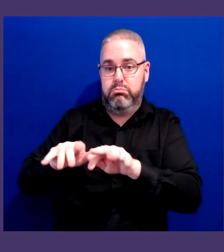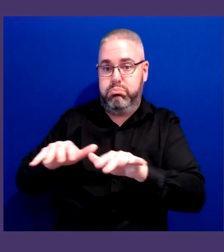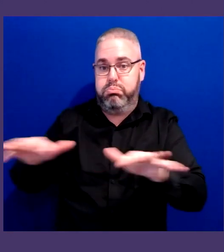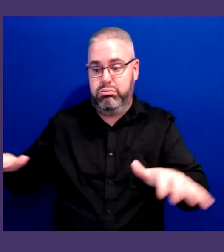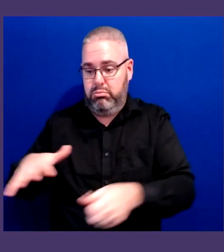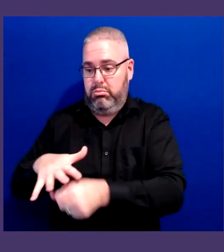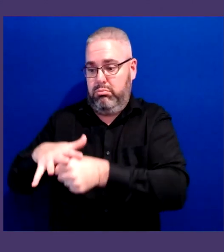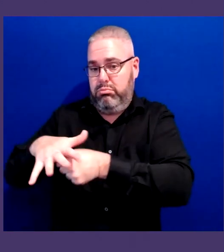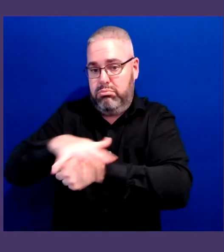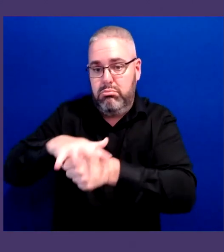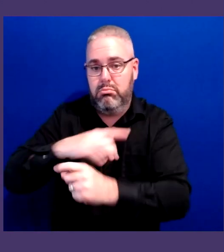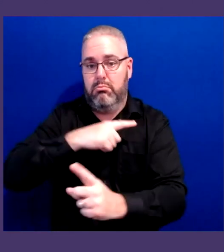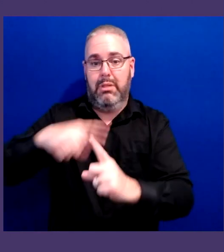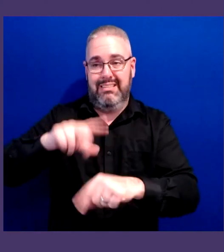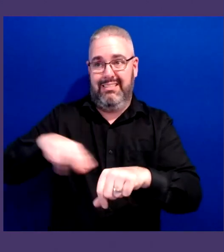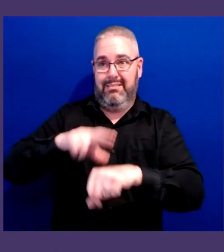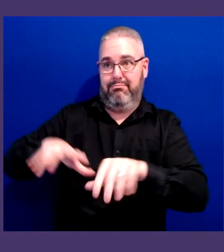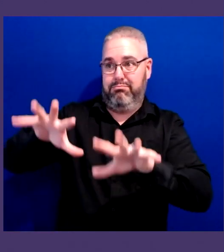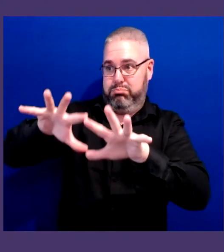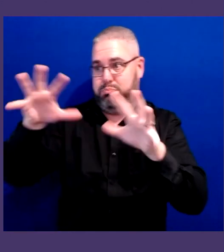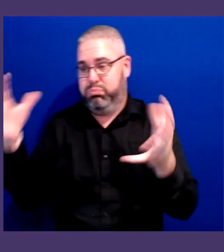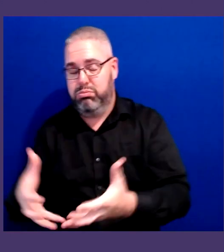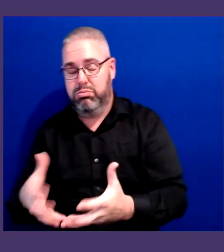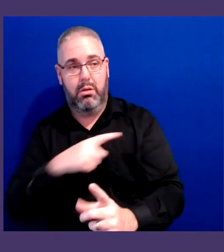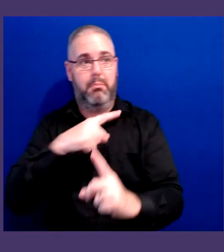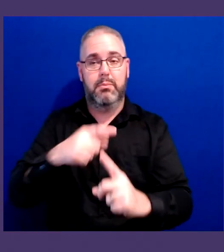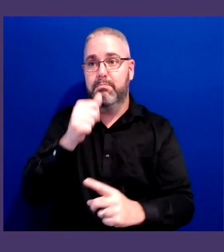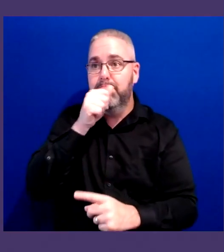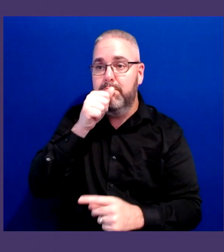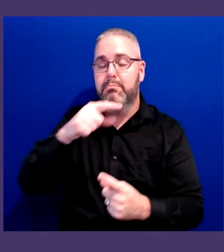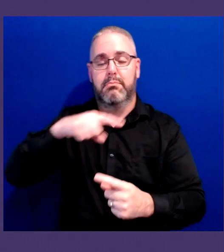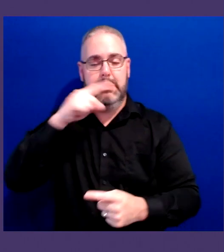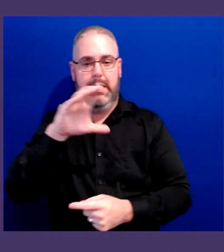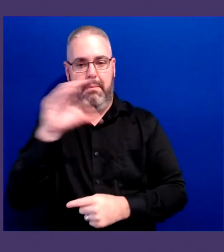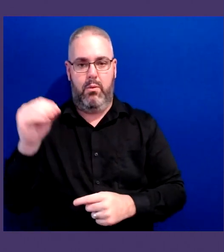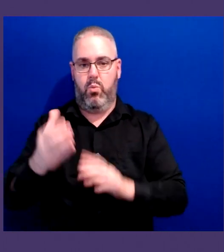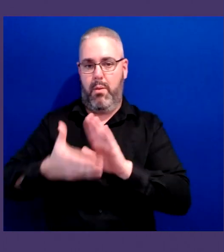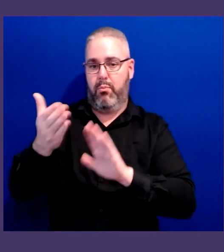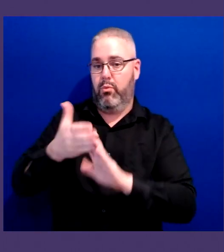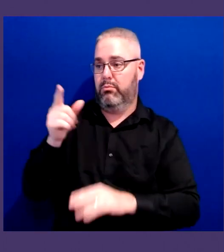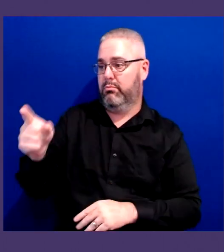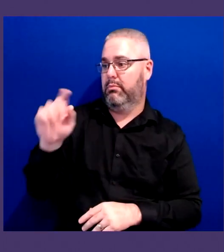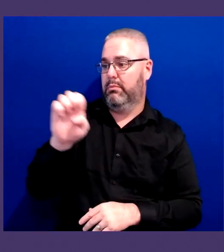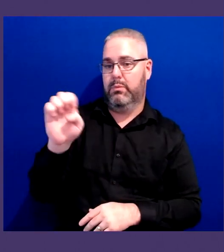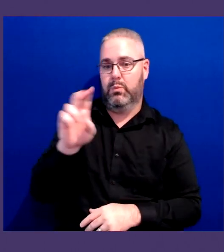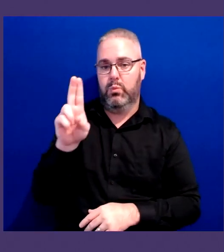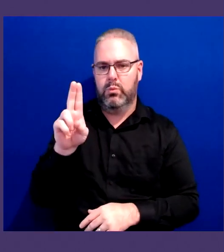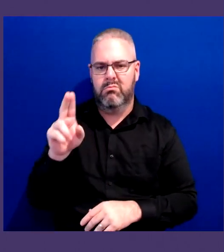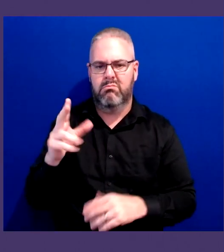public and private companies that operate in the EU. What does this mean? It means that companies now have